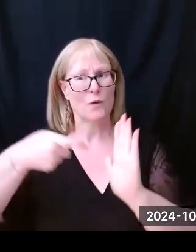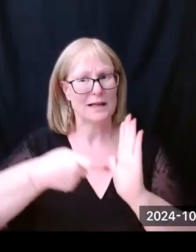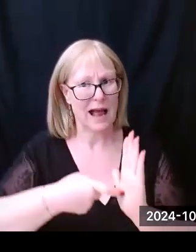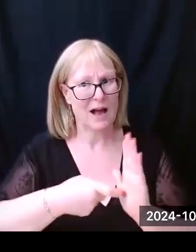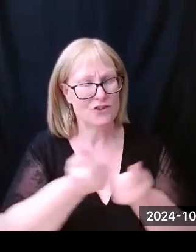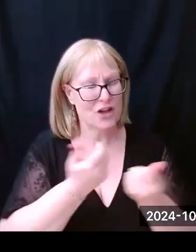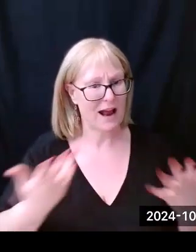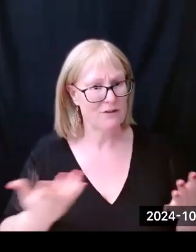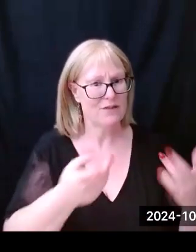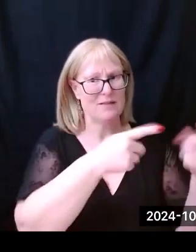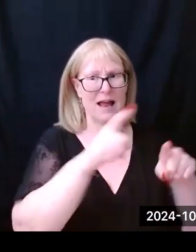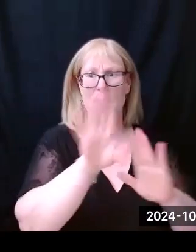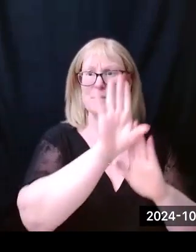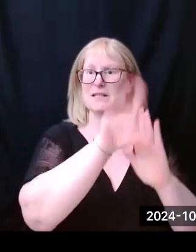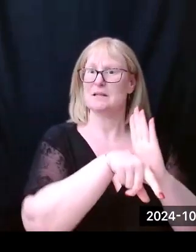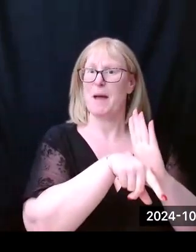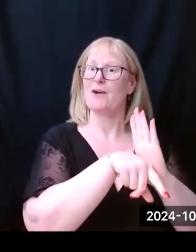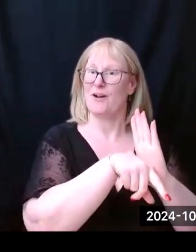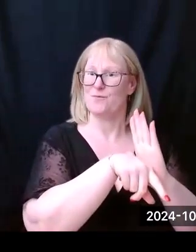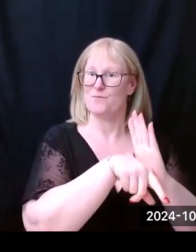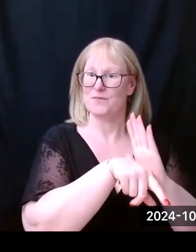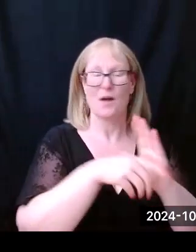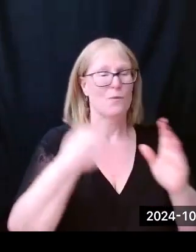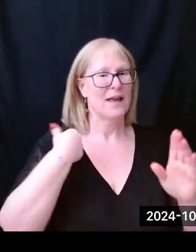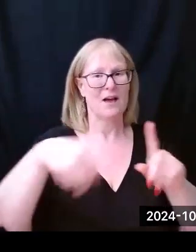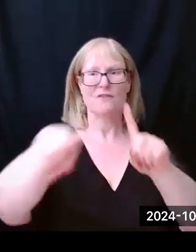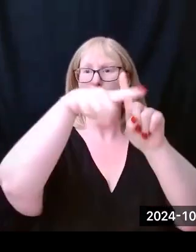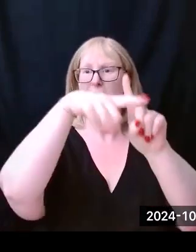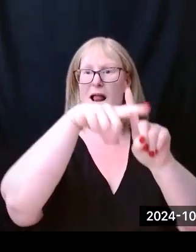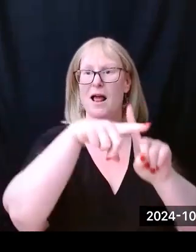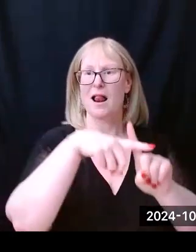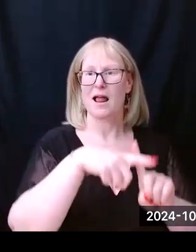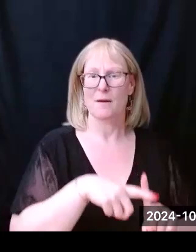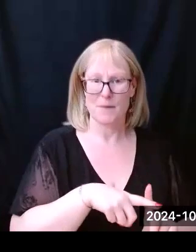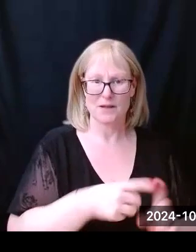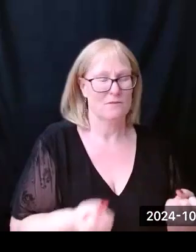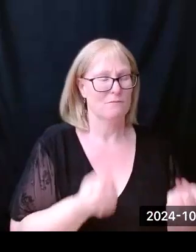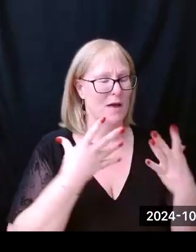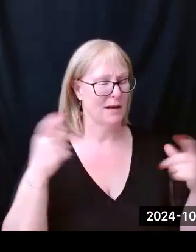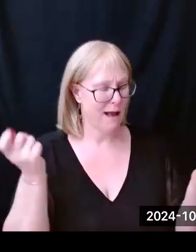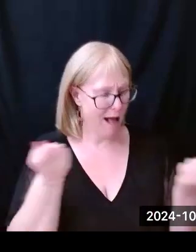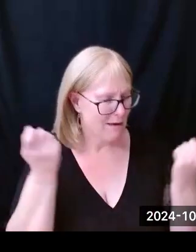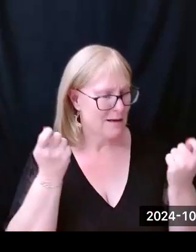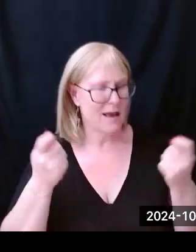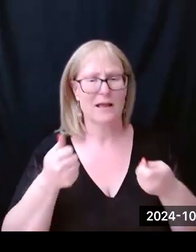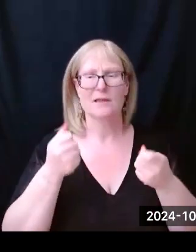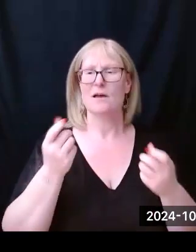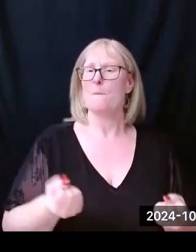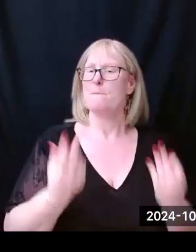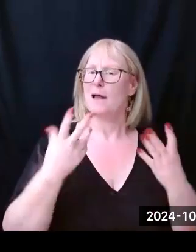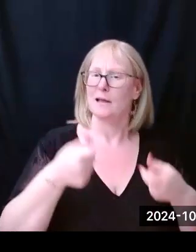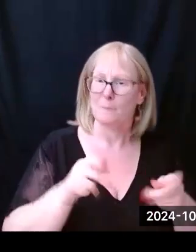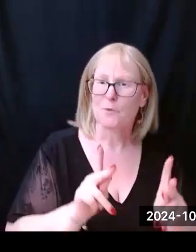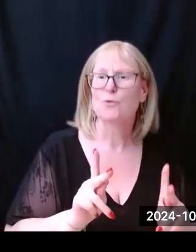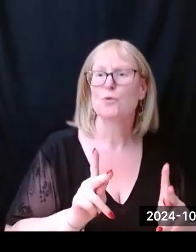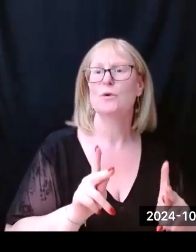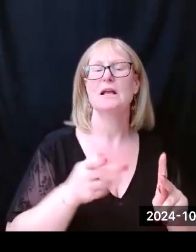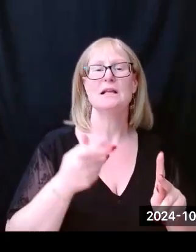And in this way, we have a lot of positives. We have a lot of holidays and opportunities that bring routine and protection